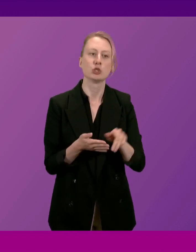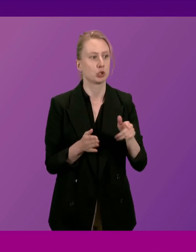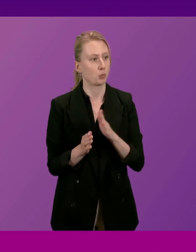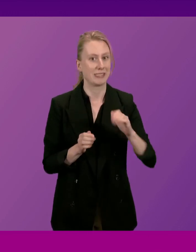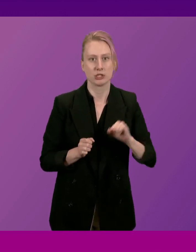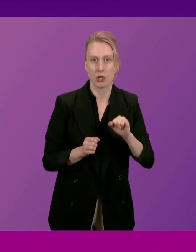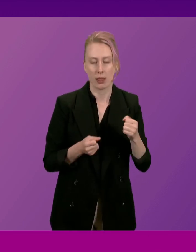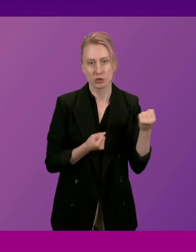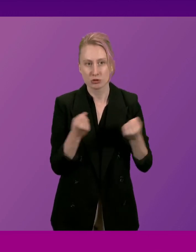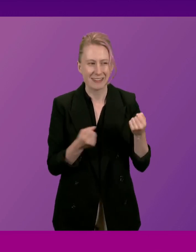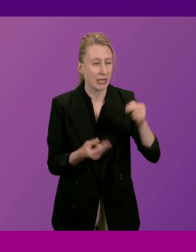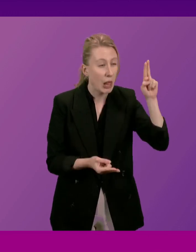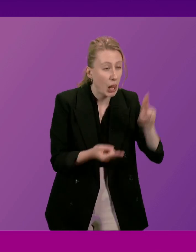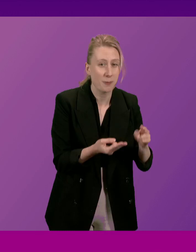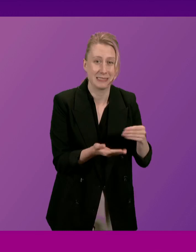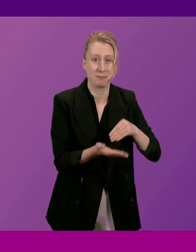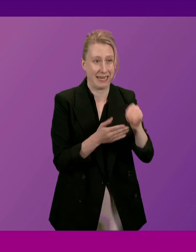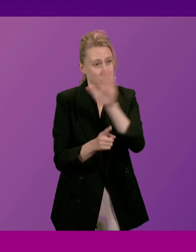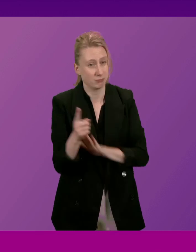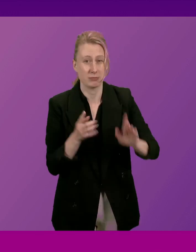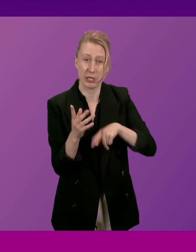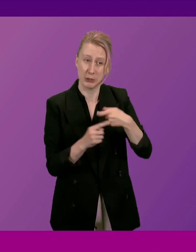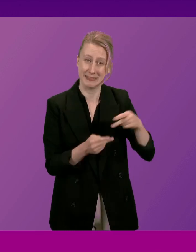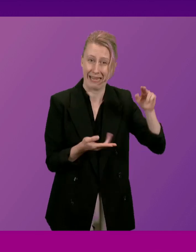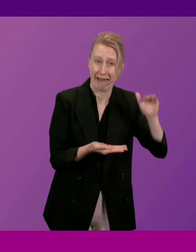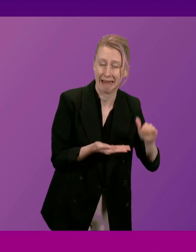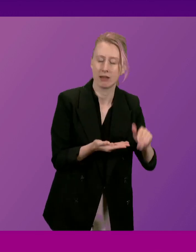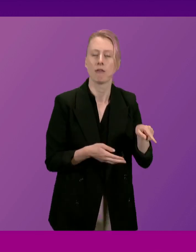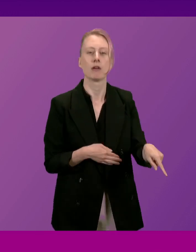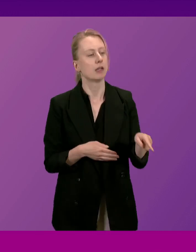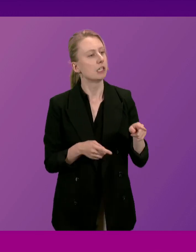Stagecoach bus drivers across the United Kingdom? The drivers have simply tried to stand up for